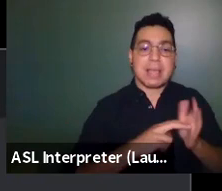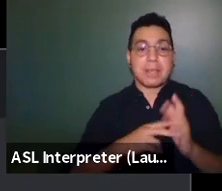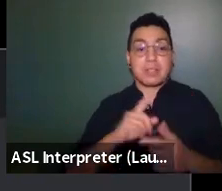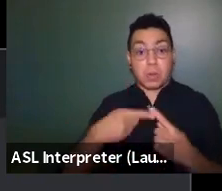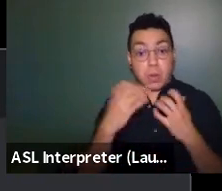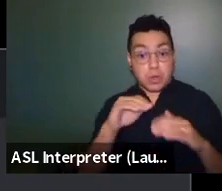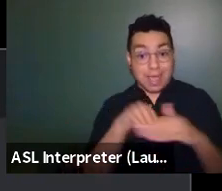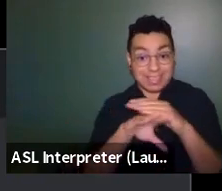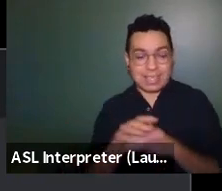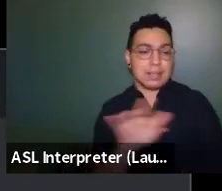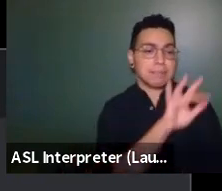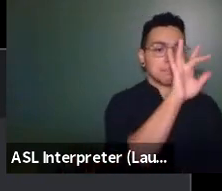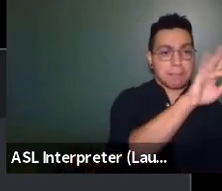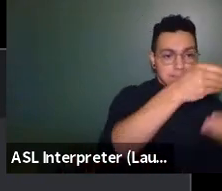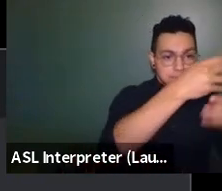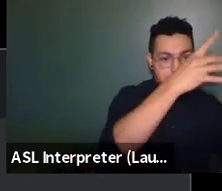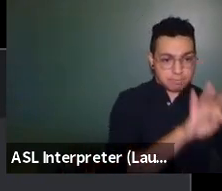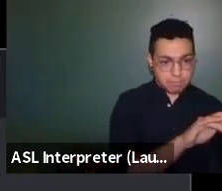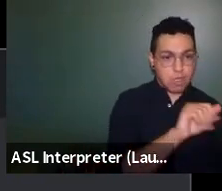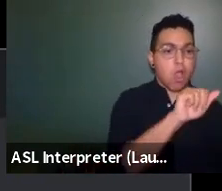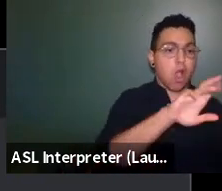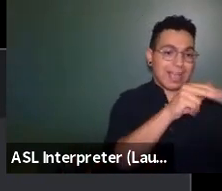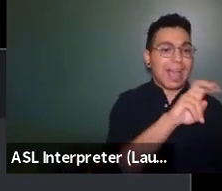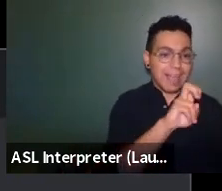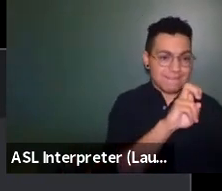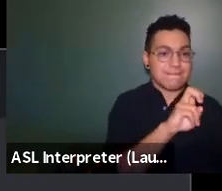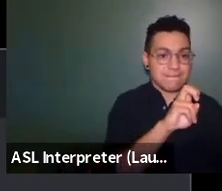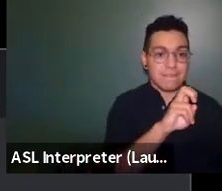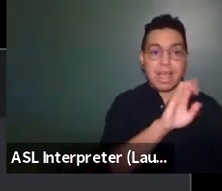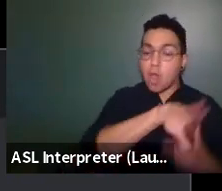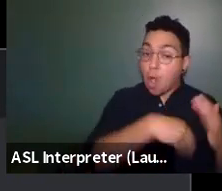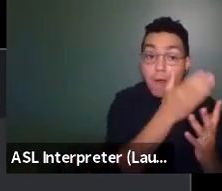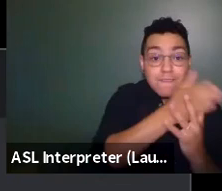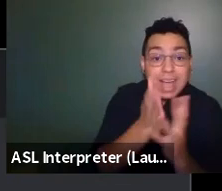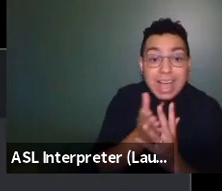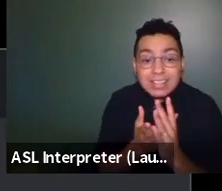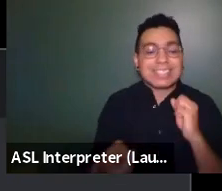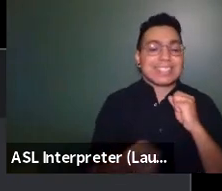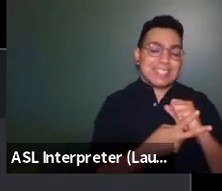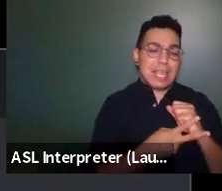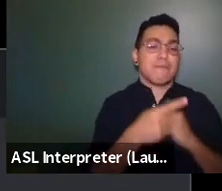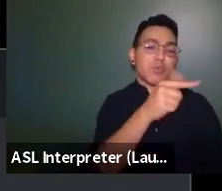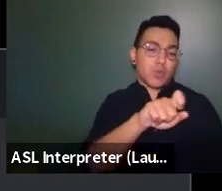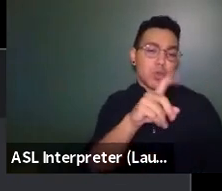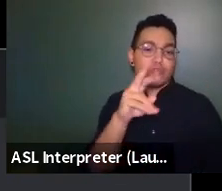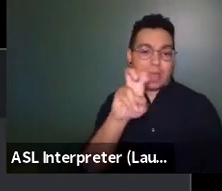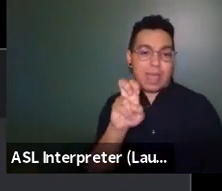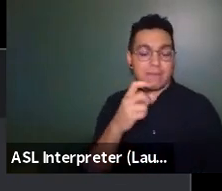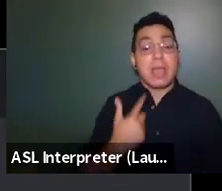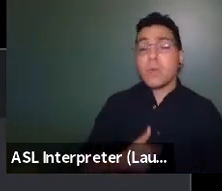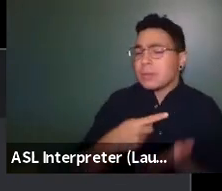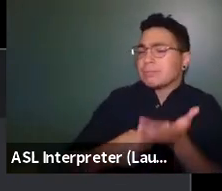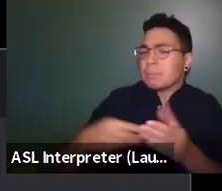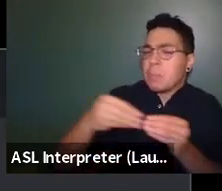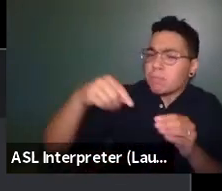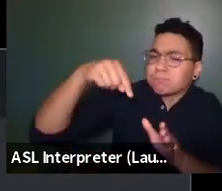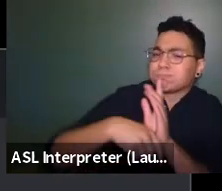ESD 112 - Katherine Livick: And that all the files related to this will be in Google Drive. And we'll talk about that a little bit tomorrow. Because this is a Google product.